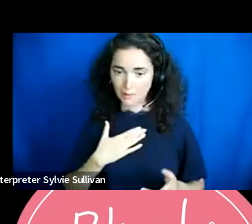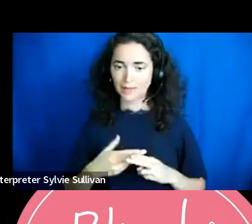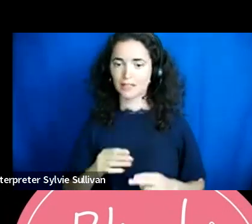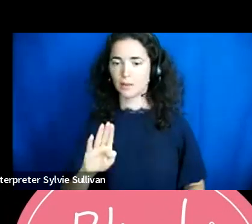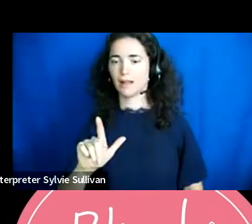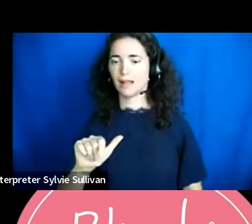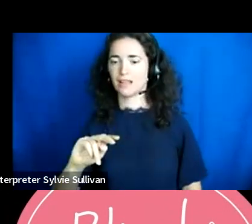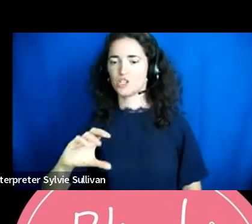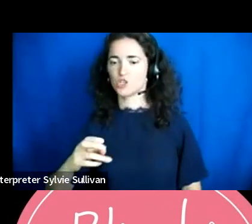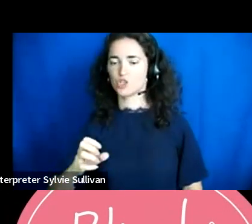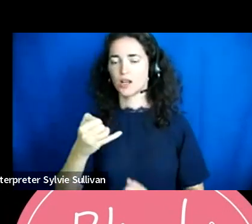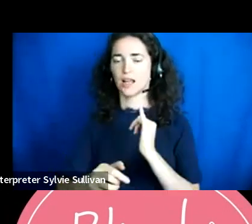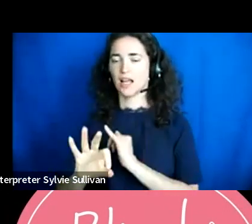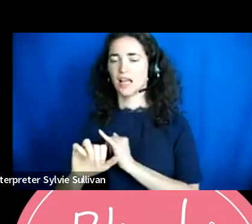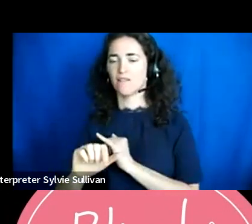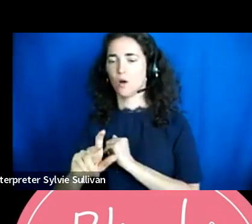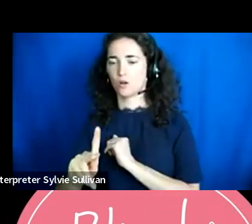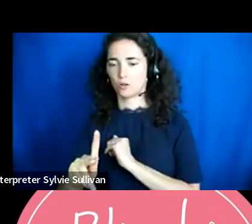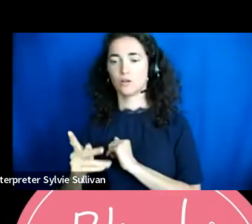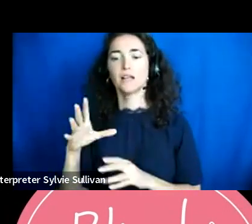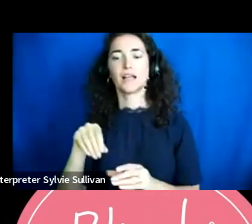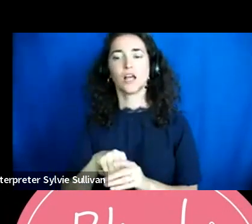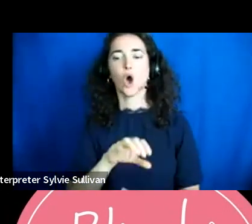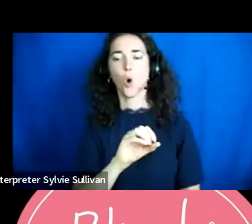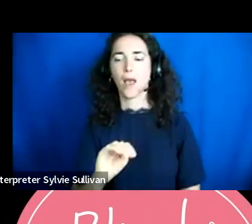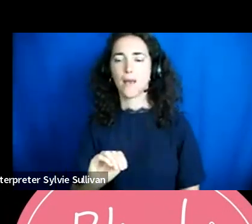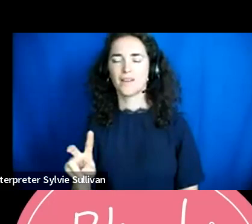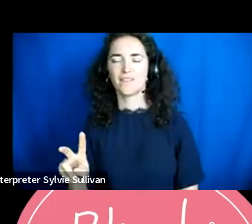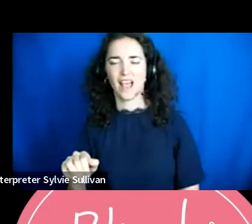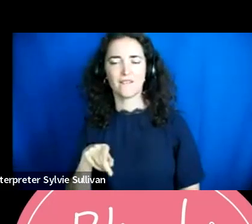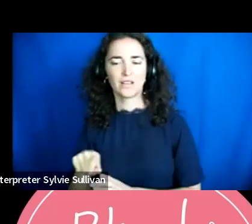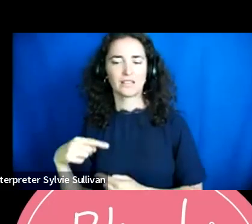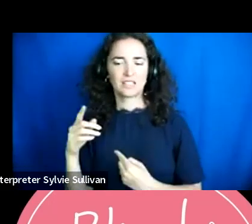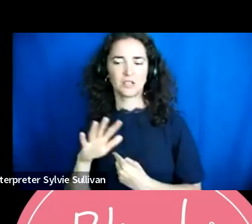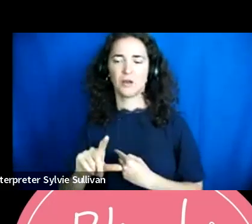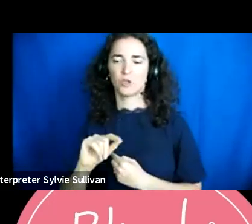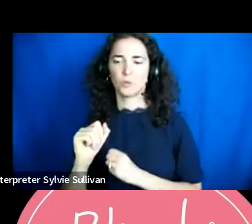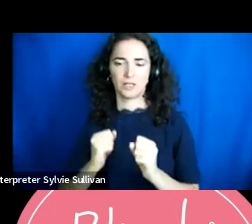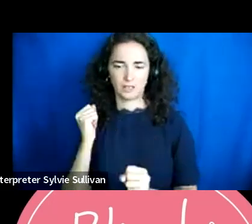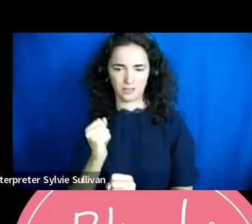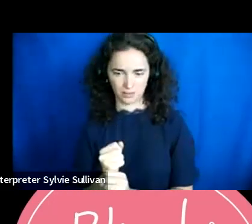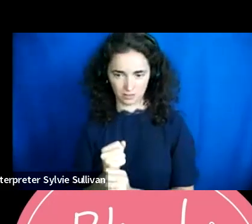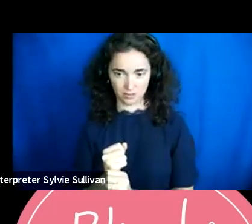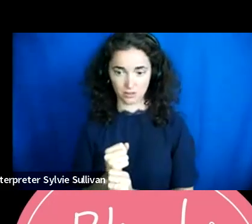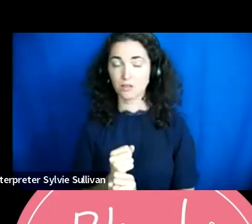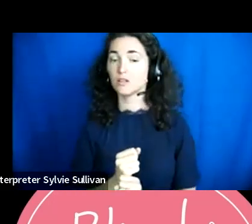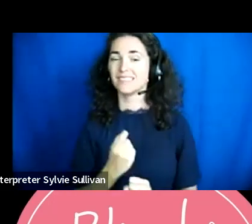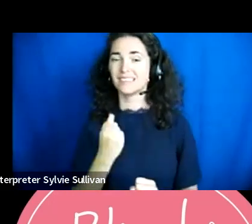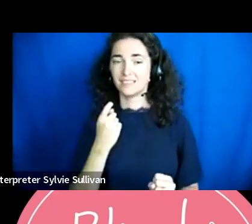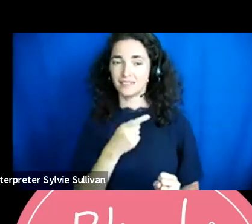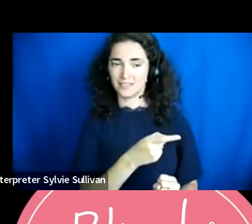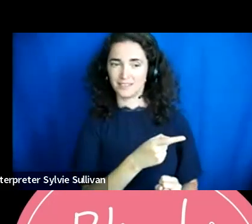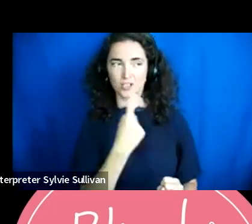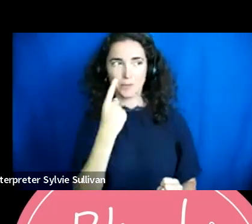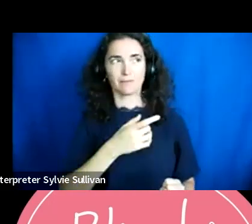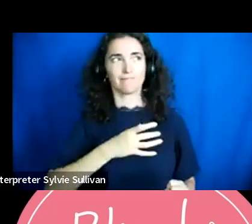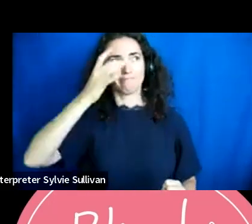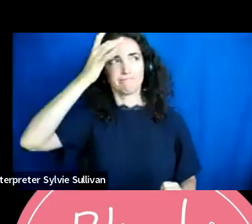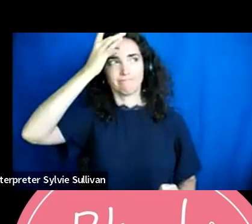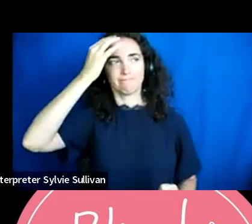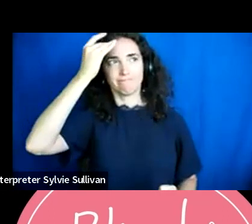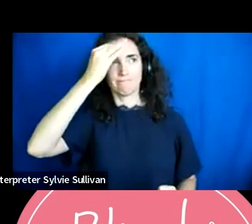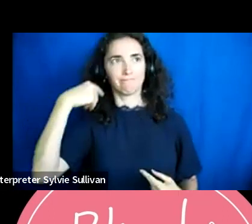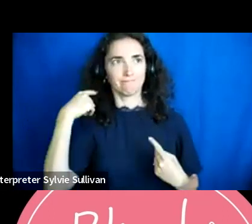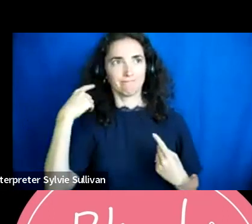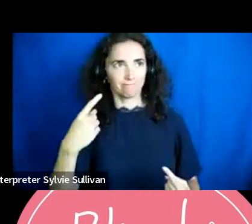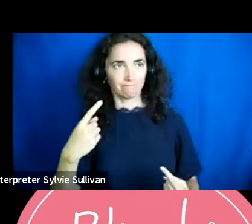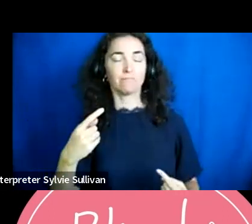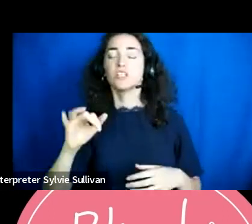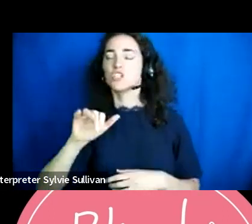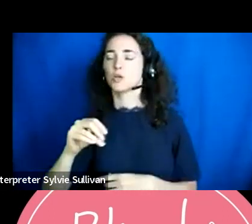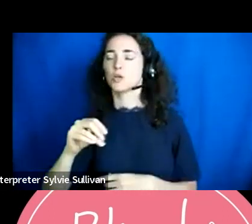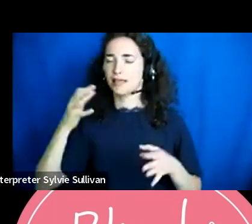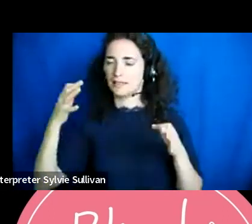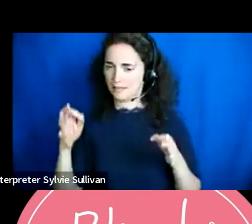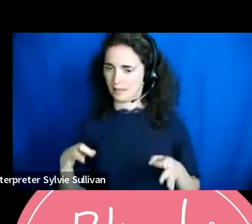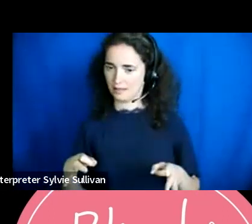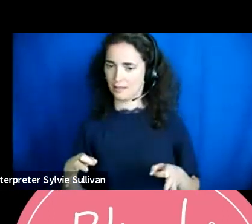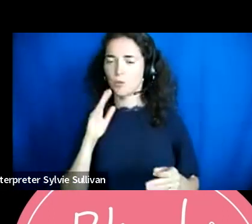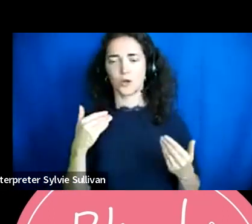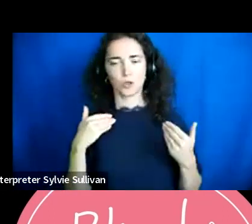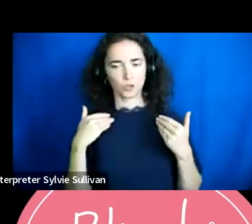I have been in the O. M. V. I field for about 20 years now, and blind Grace is something that's kind of just been on my heart for a little while, and I decided in January, and I was gonna go ahead and follow